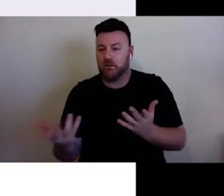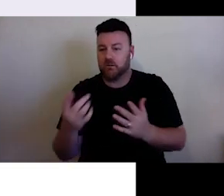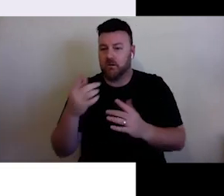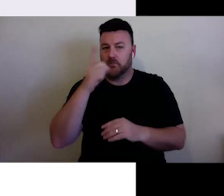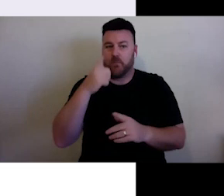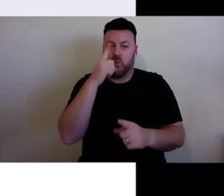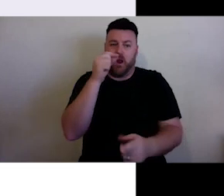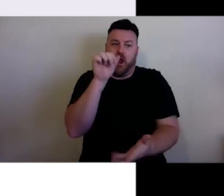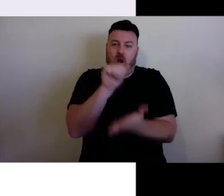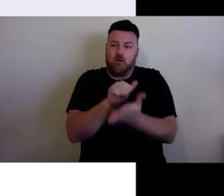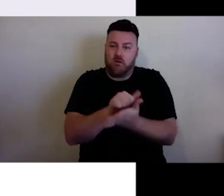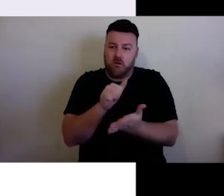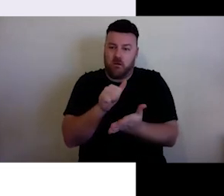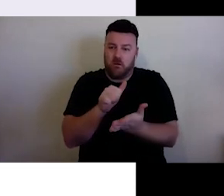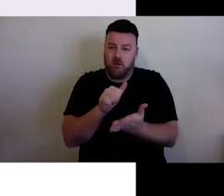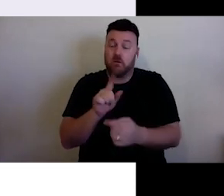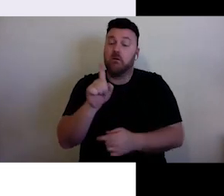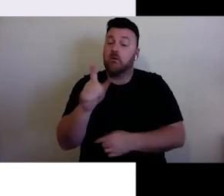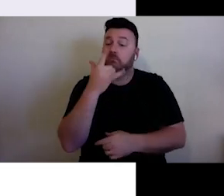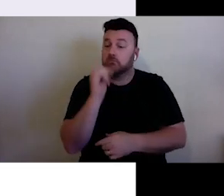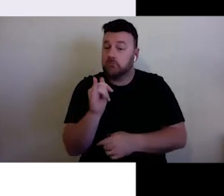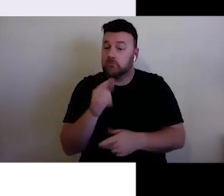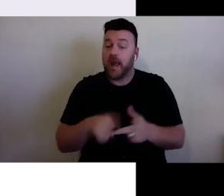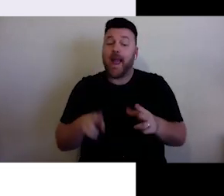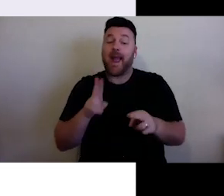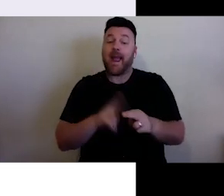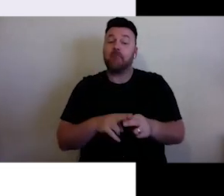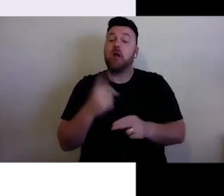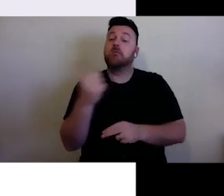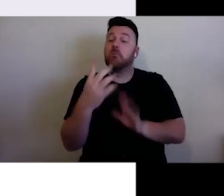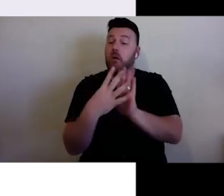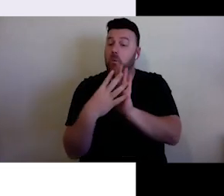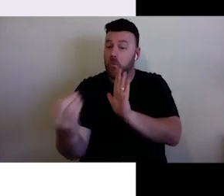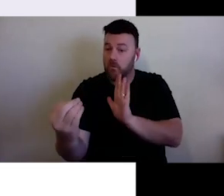infringement in copyright, you have to take the action yourself.